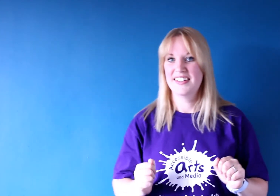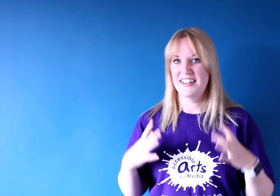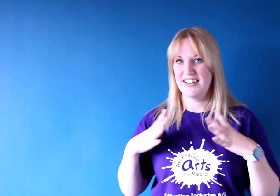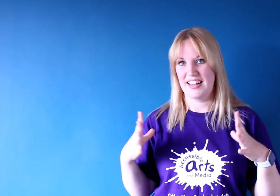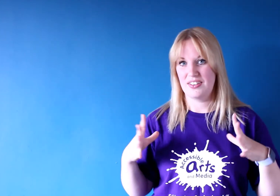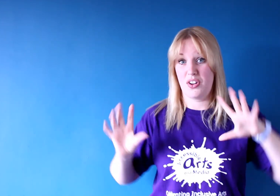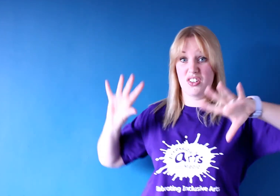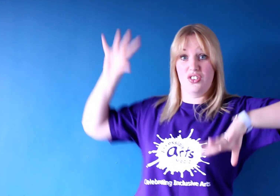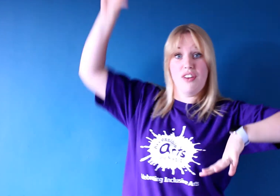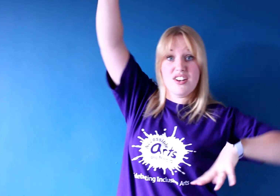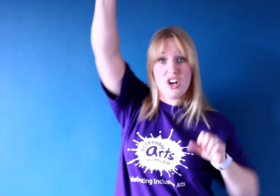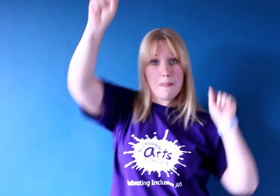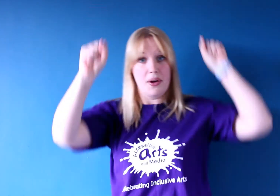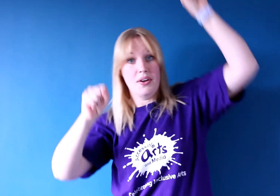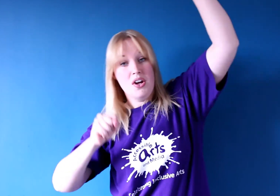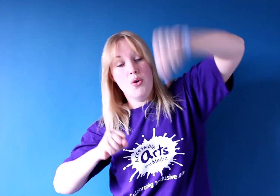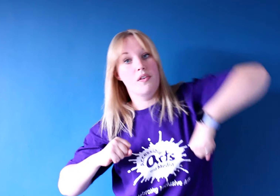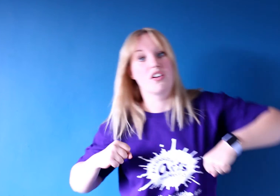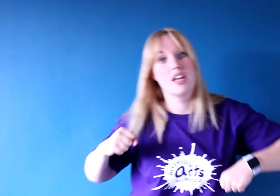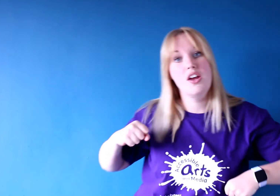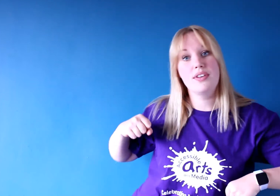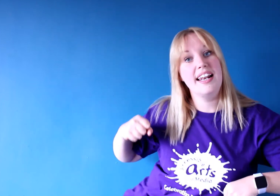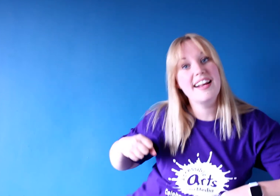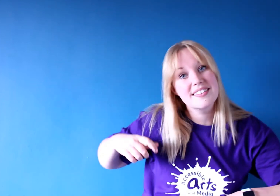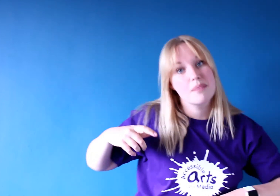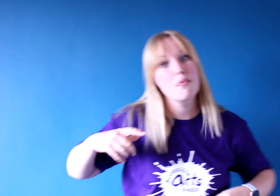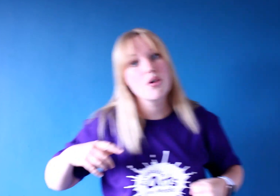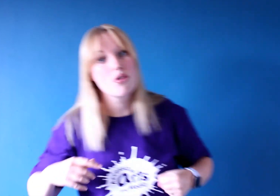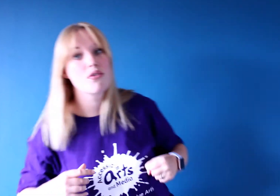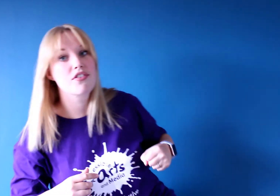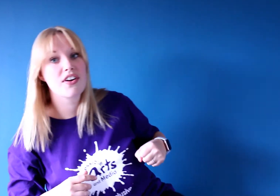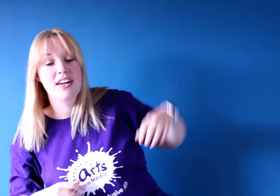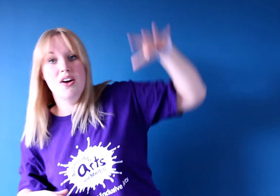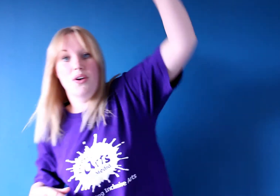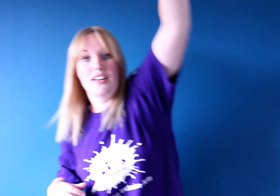Are you ready? So we’ve got to stretch up, we’ve got to use our legs to move,